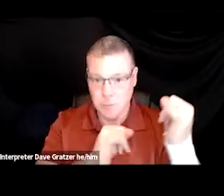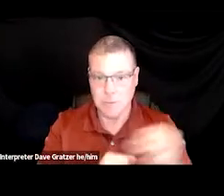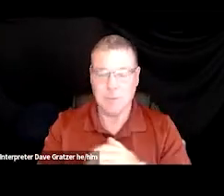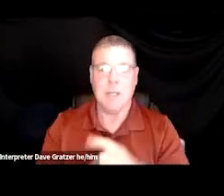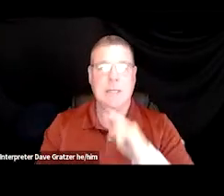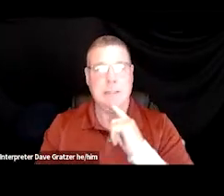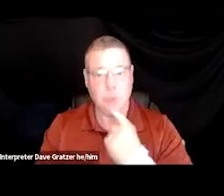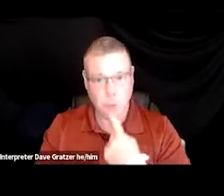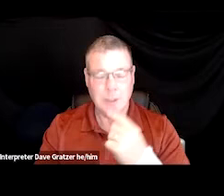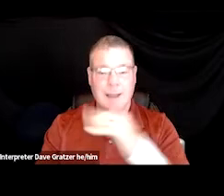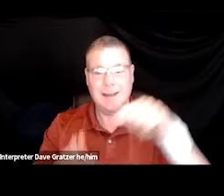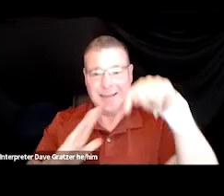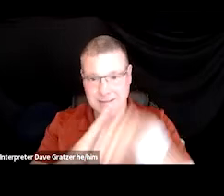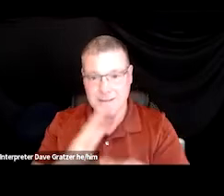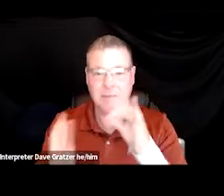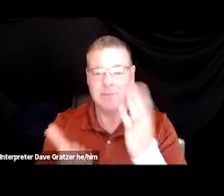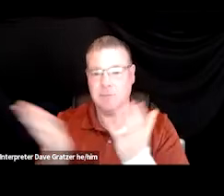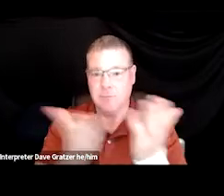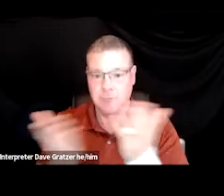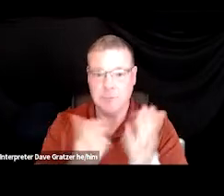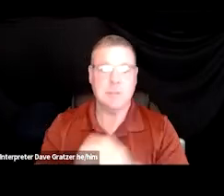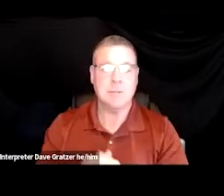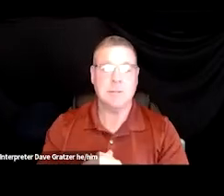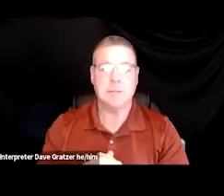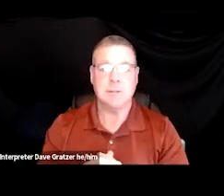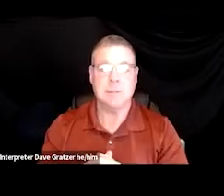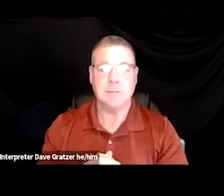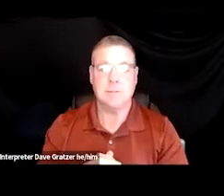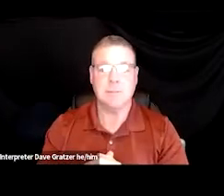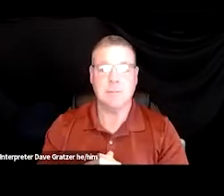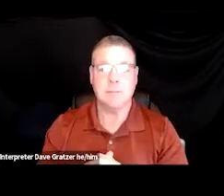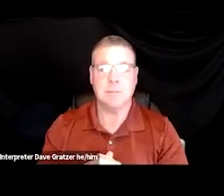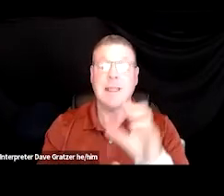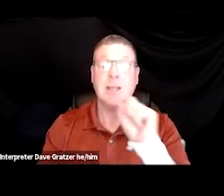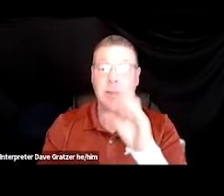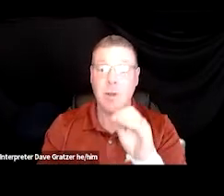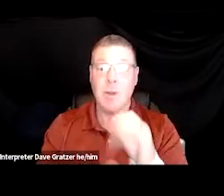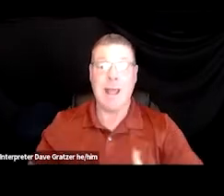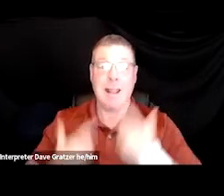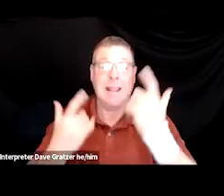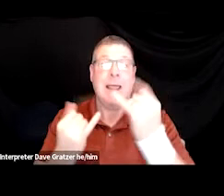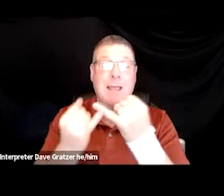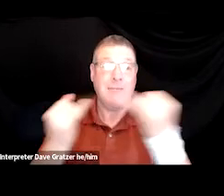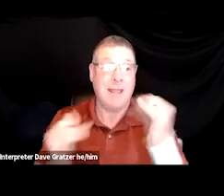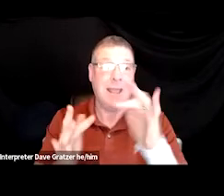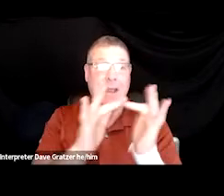and intensity of services at that facility. So Lifeline network in Texas, so you see here